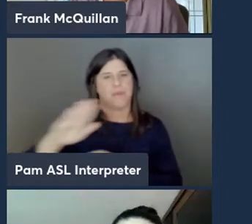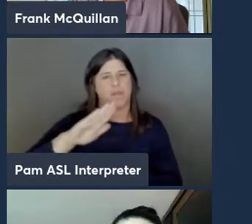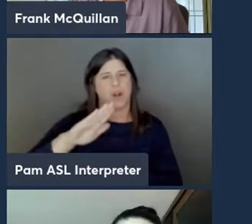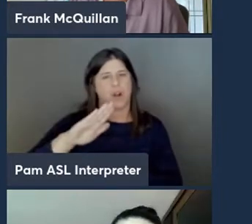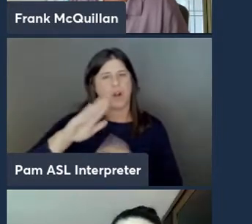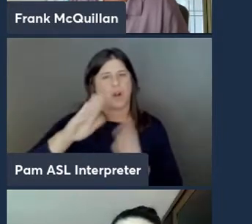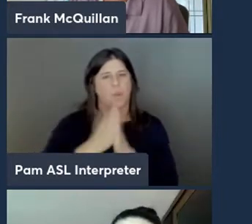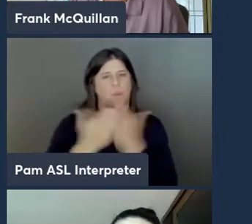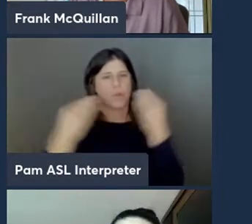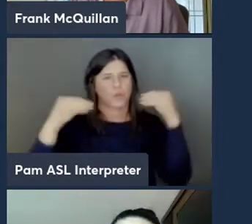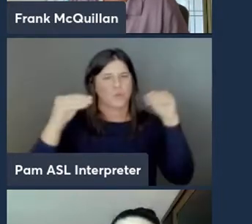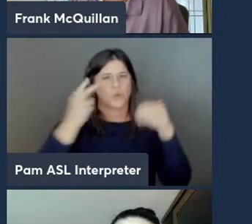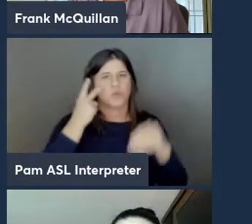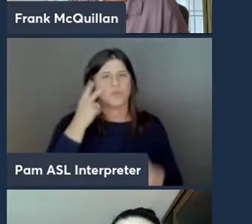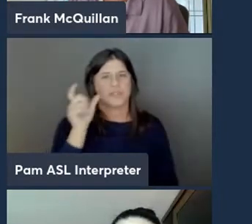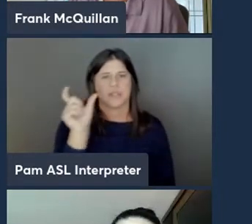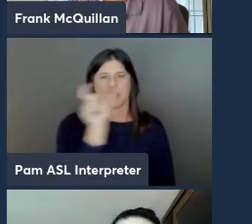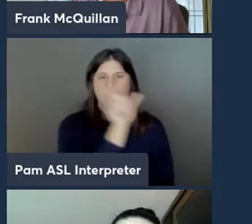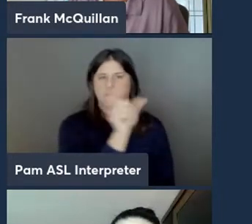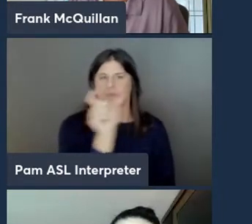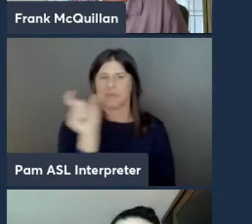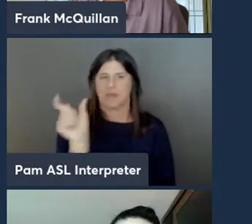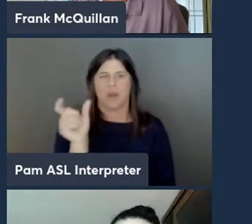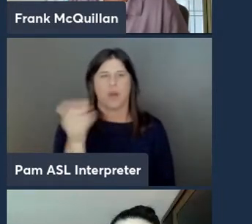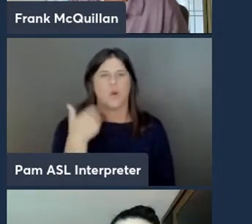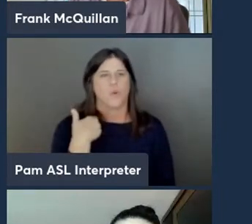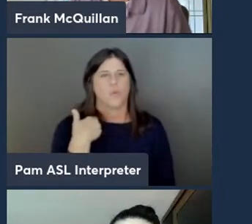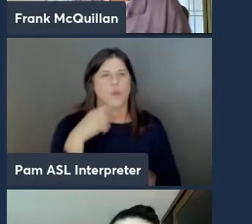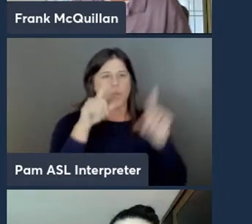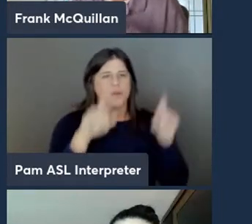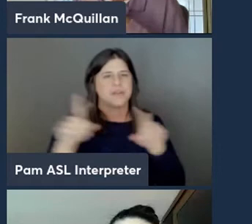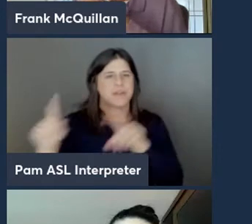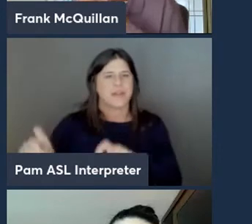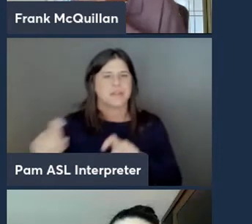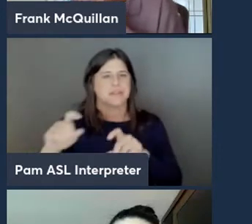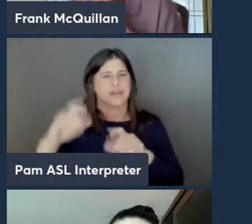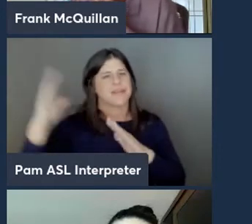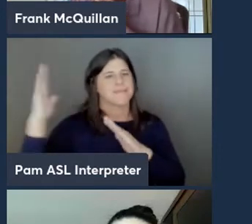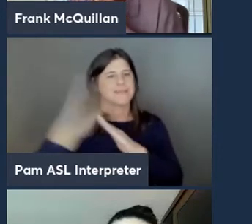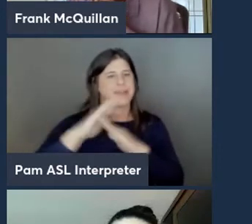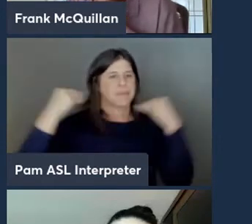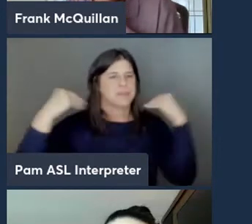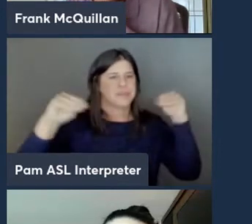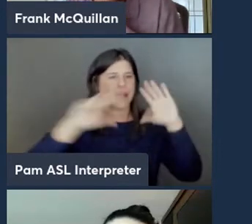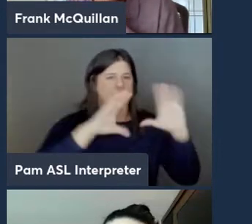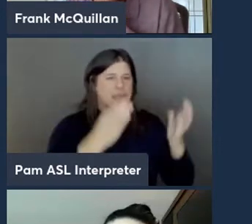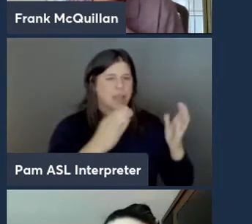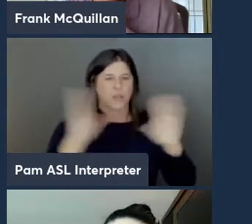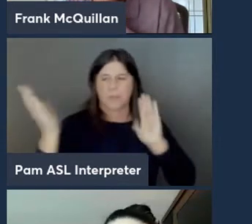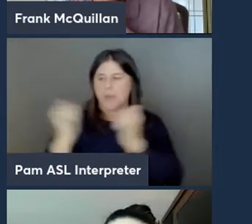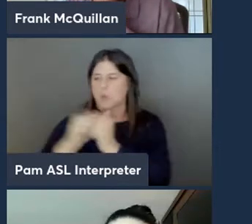You'll see here we were testing a top selling categories versus a summer activities categories.